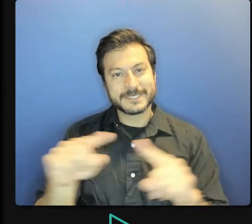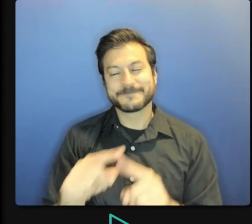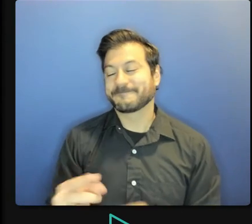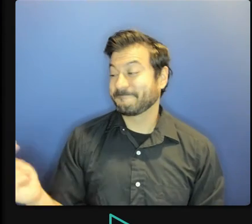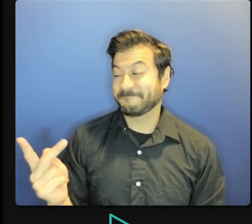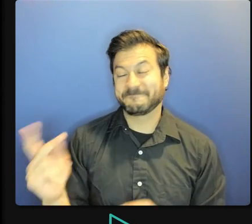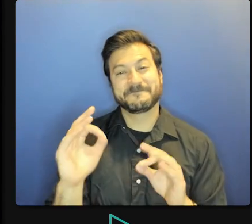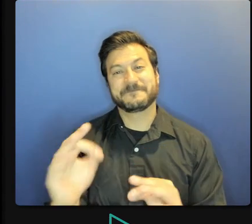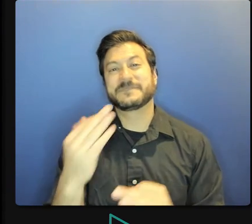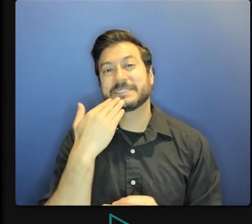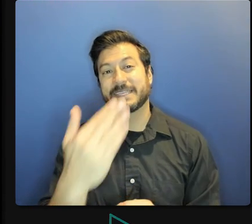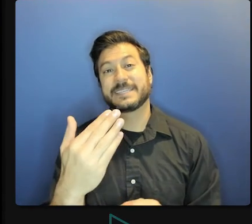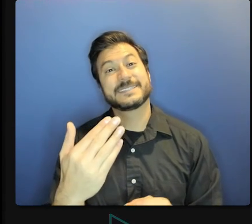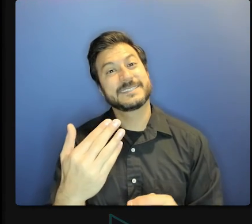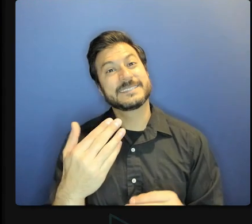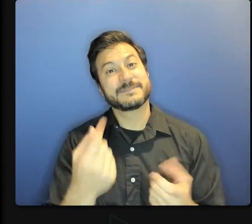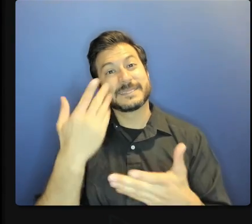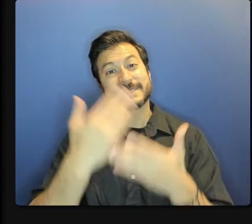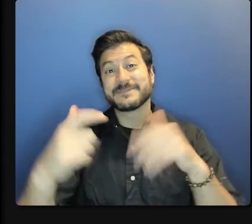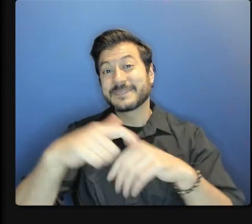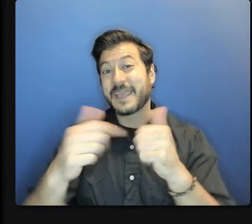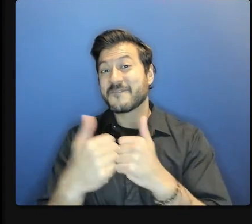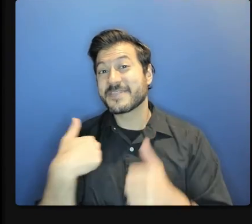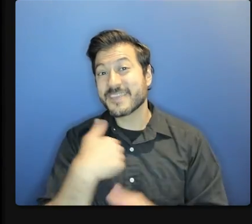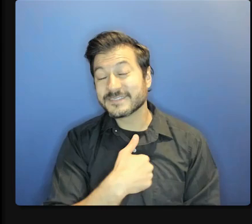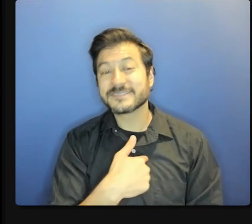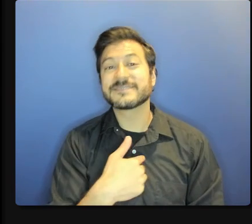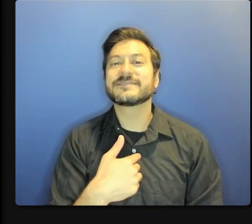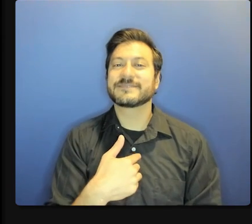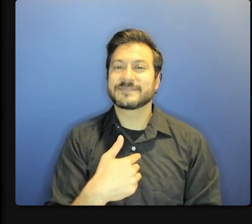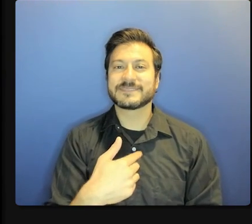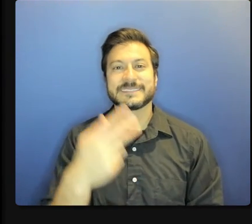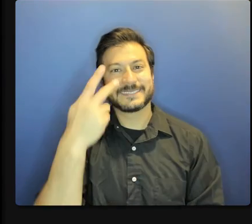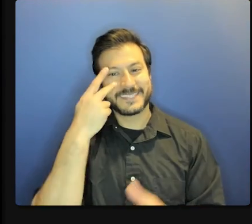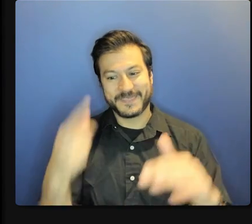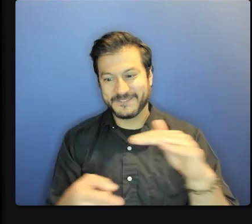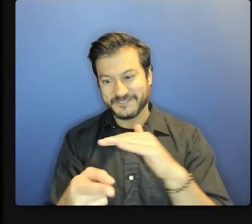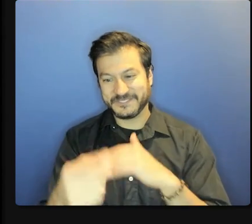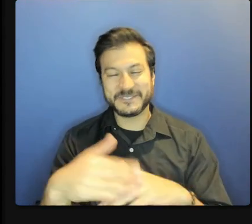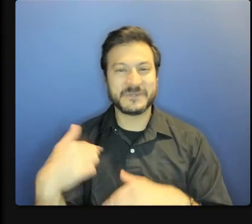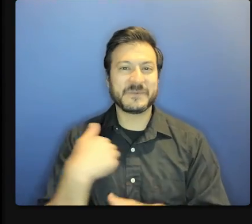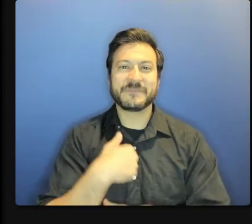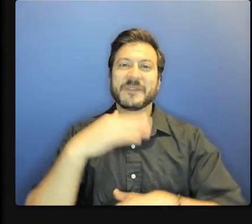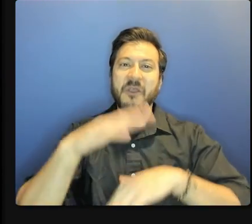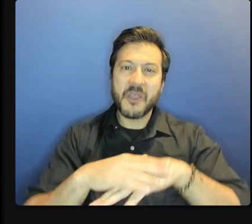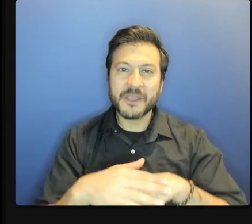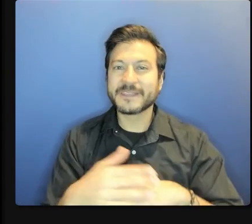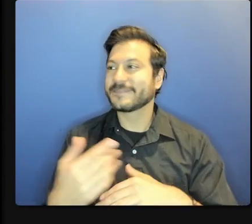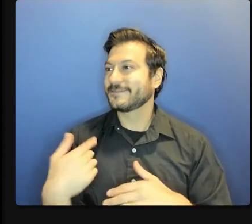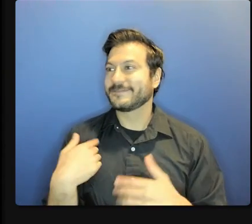Both Shawn and I want to say thanks for spending some time with us today. In seeing the journey that we've been on,